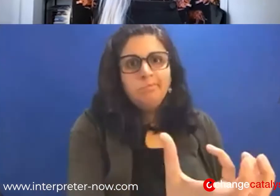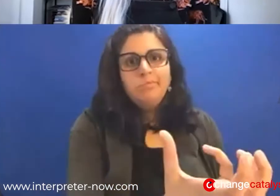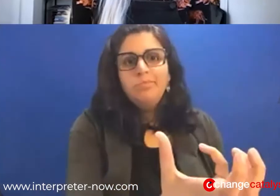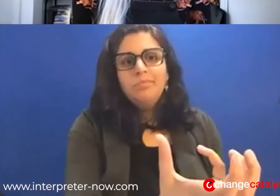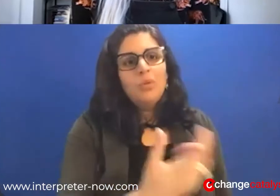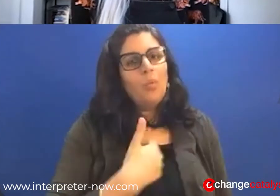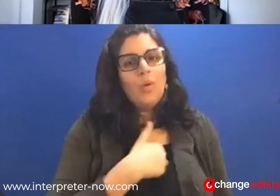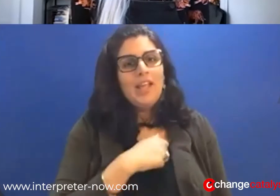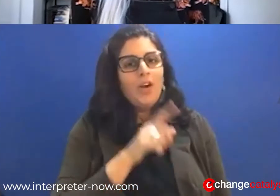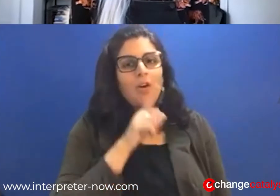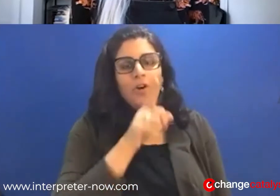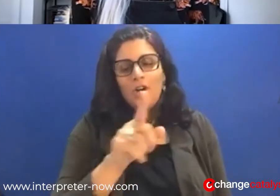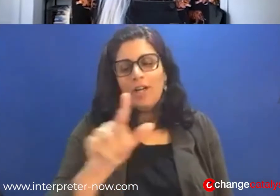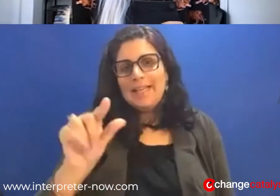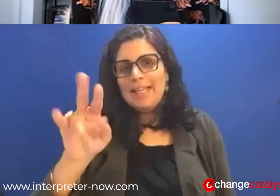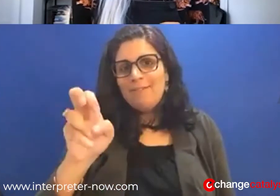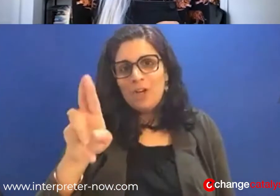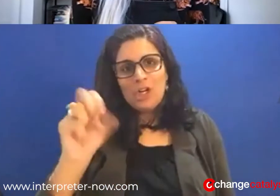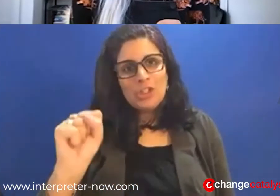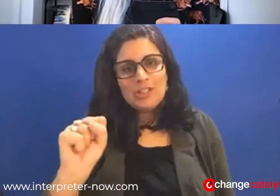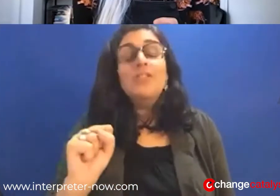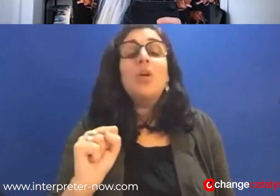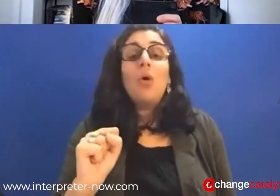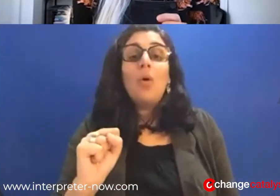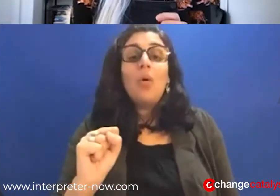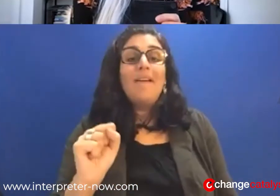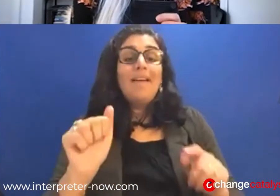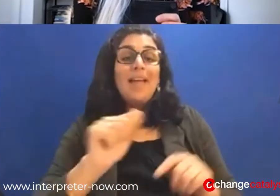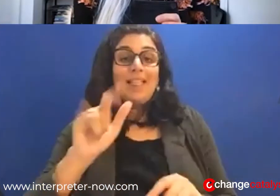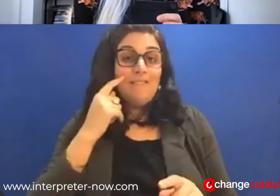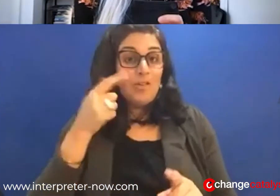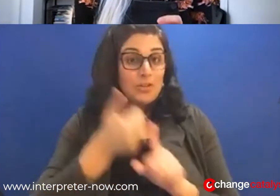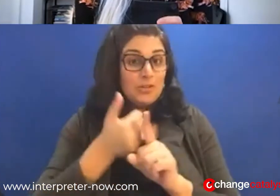And so, sometimes being an ally to yourself is empathy for your own journey, right?